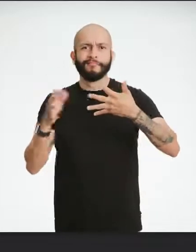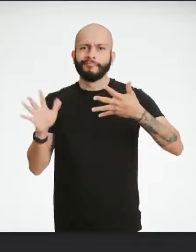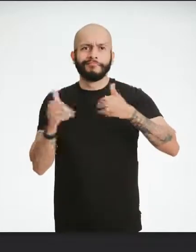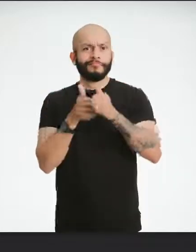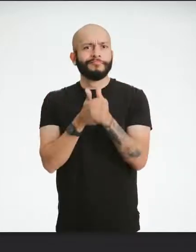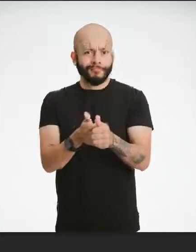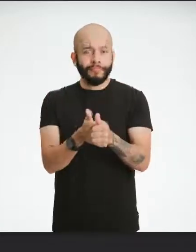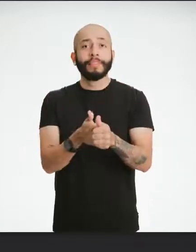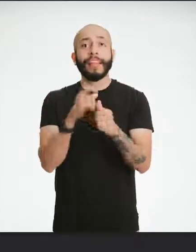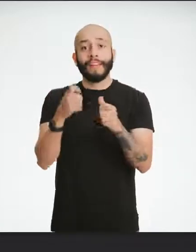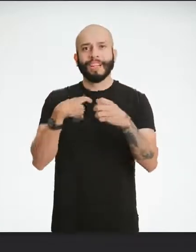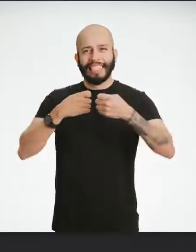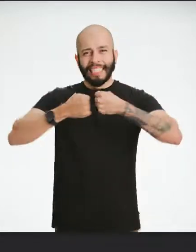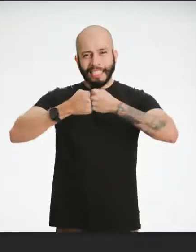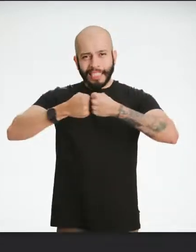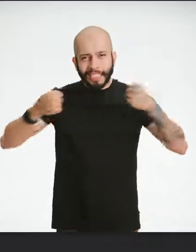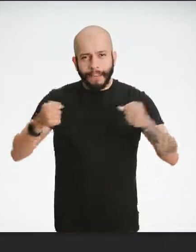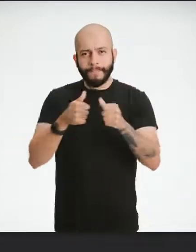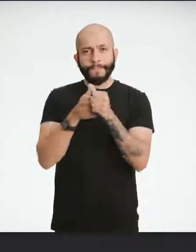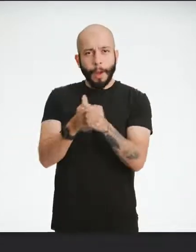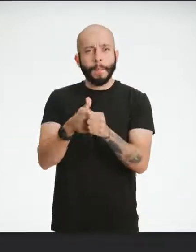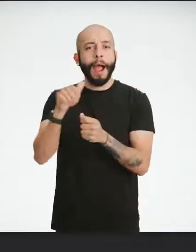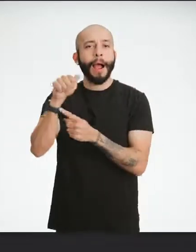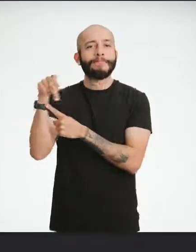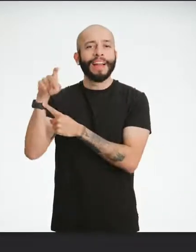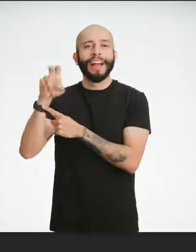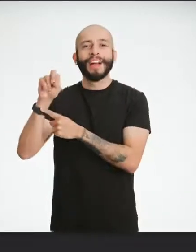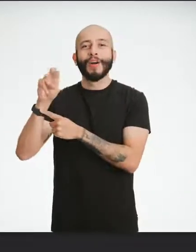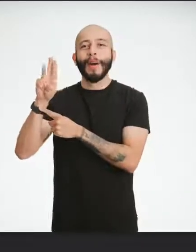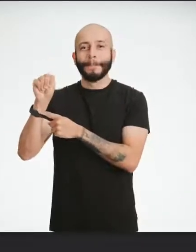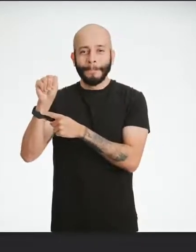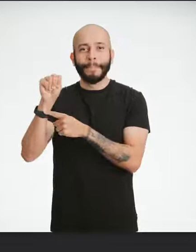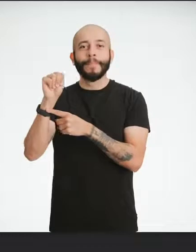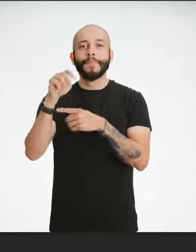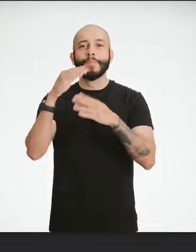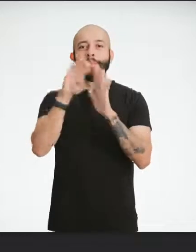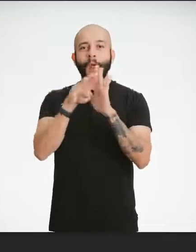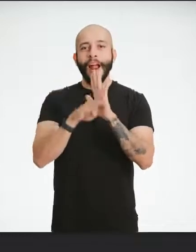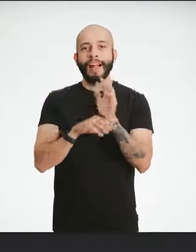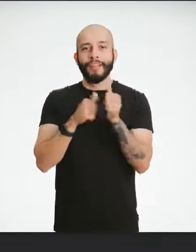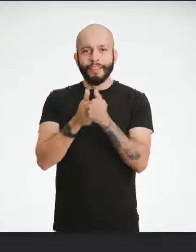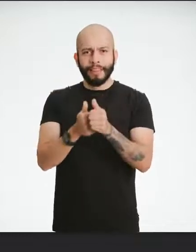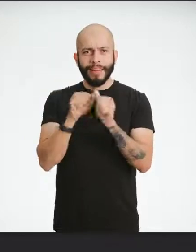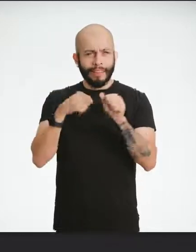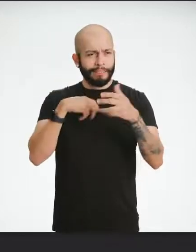I need to extend it to conform to the AppEnum protocol so that we can extract human-readable